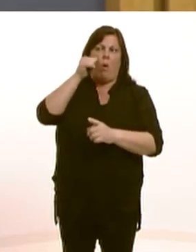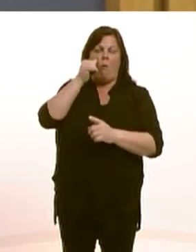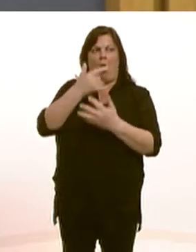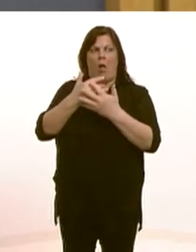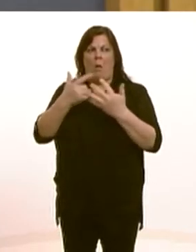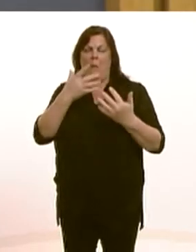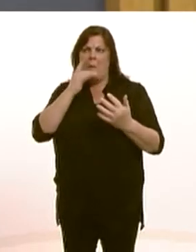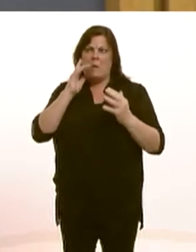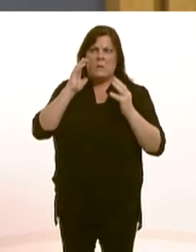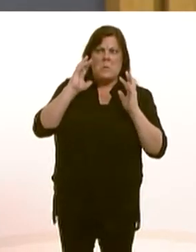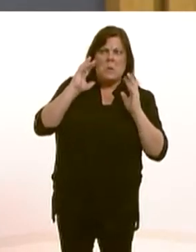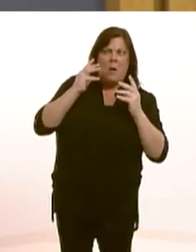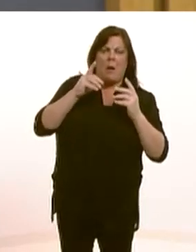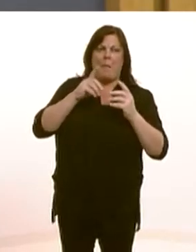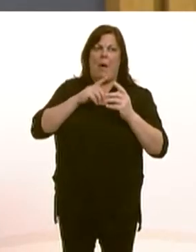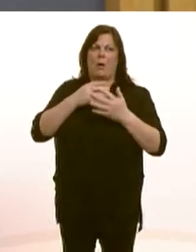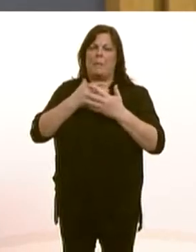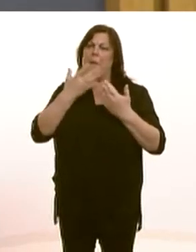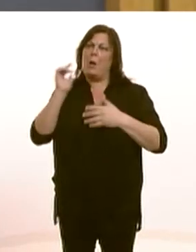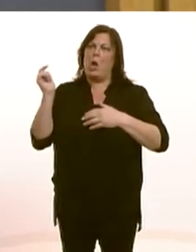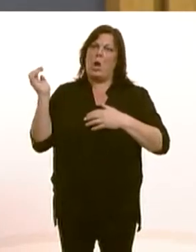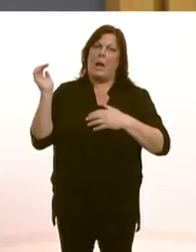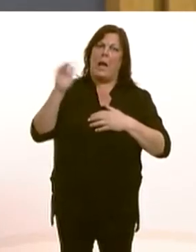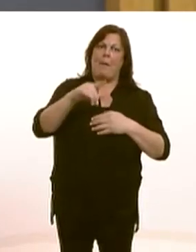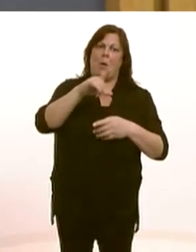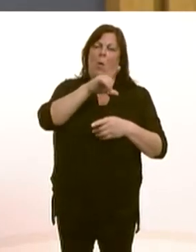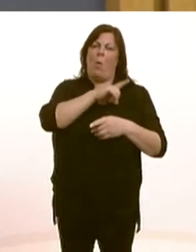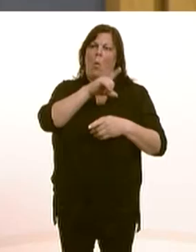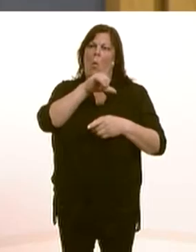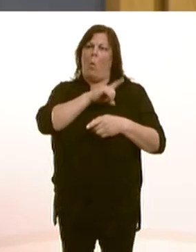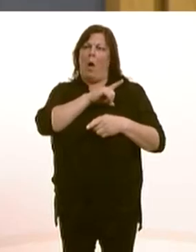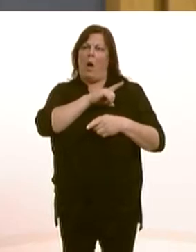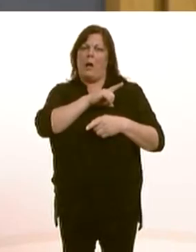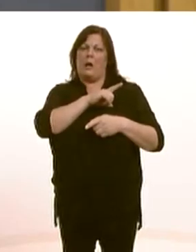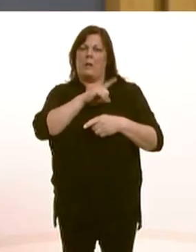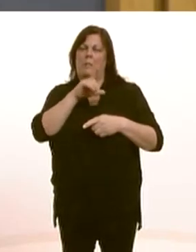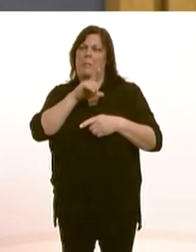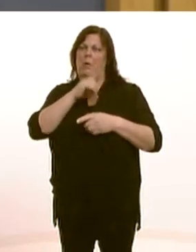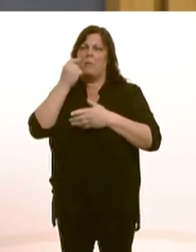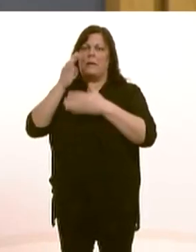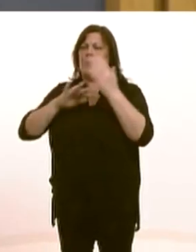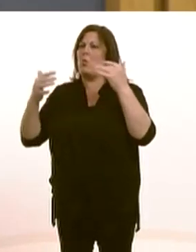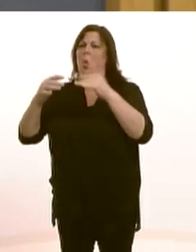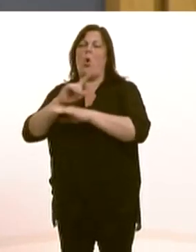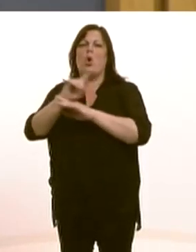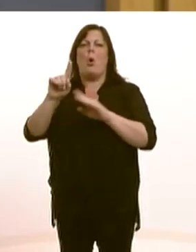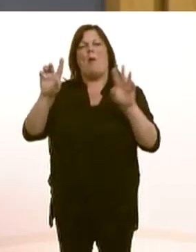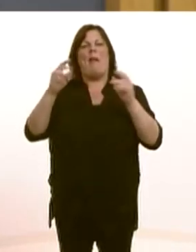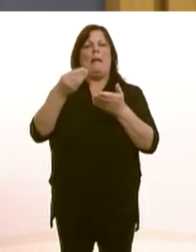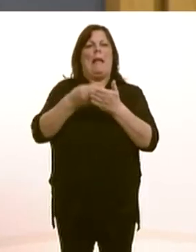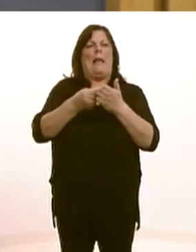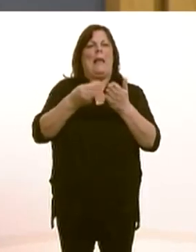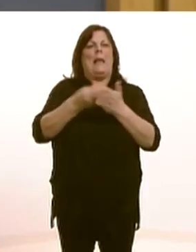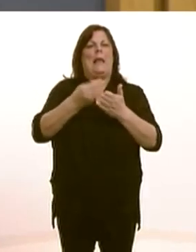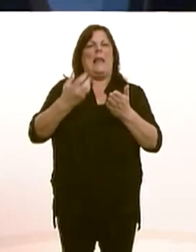at the number of economic migrants who are attempting to arrive in the UK under the guise of being refugees.